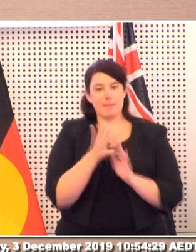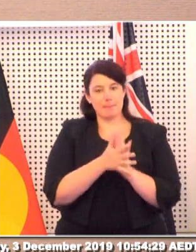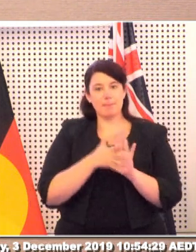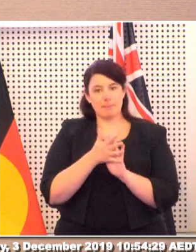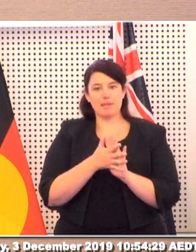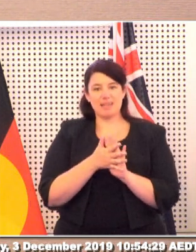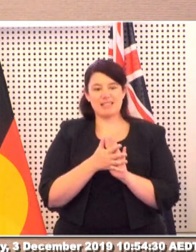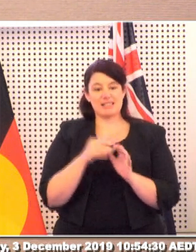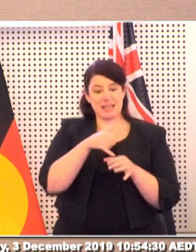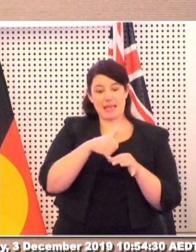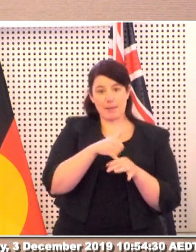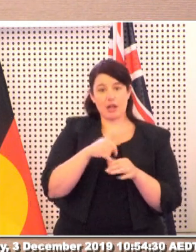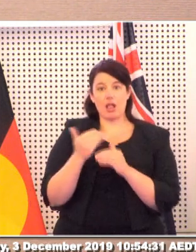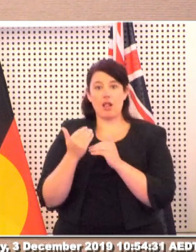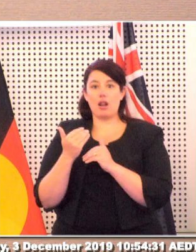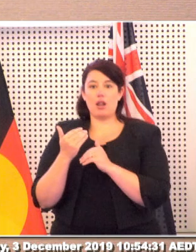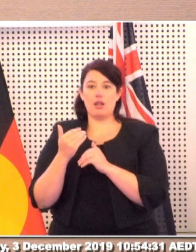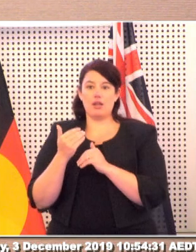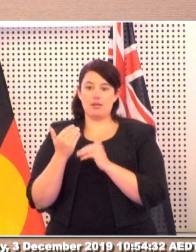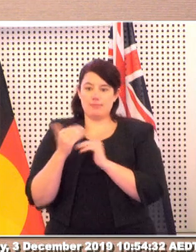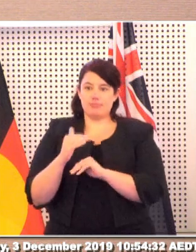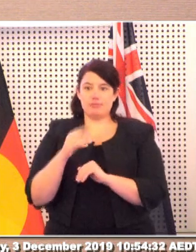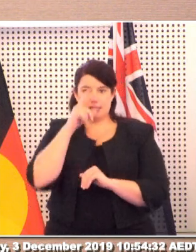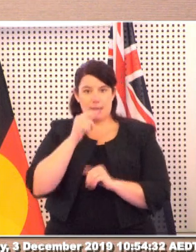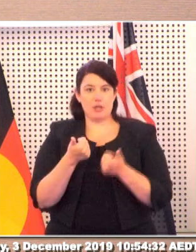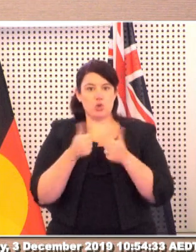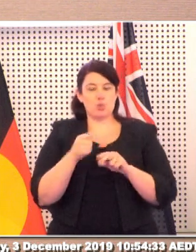restraint can be used at an immediate moment of time if there is a suggestion